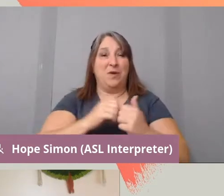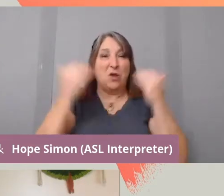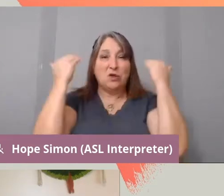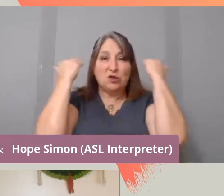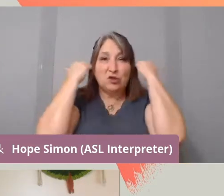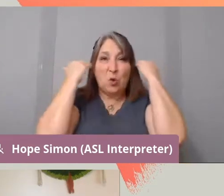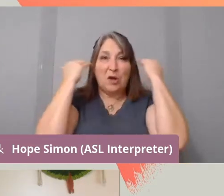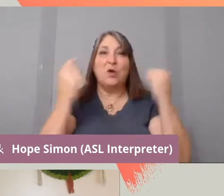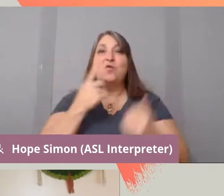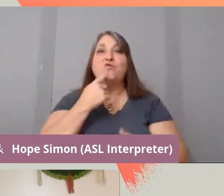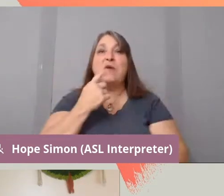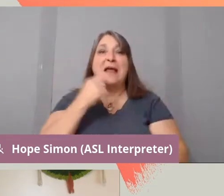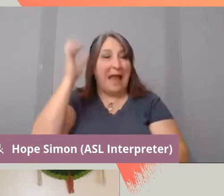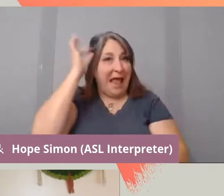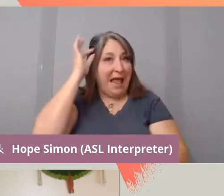And I am in my living room.